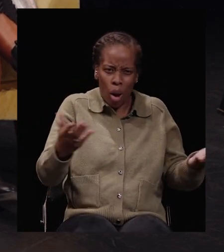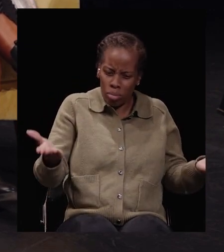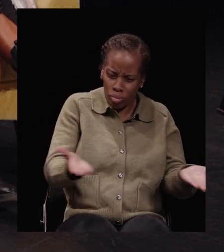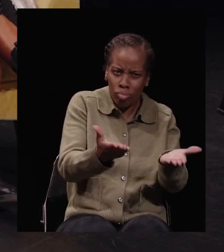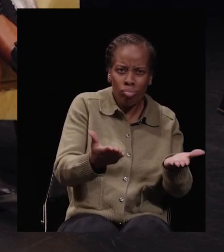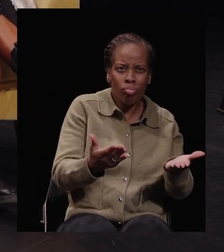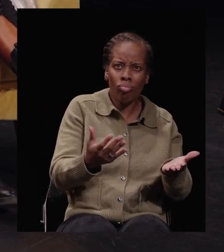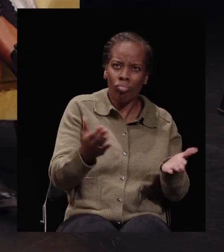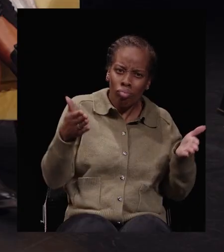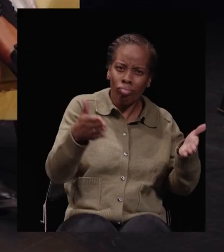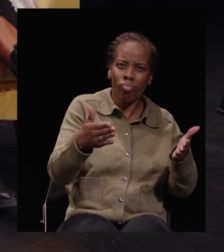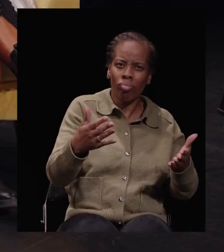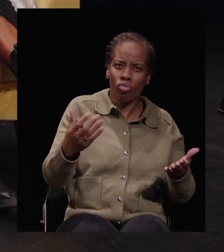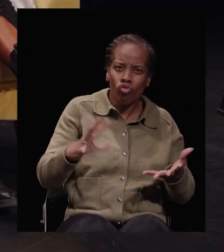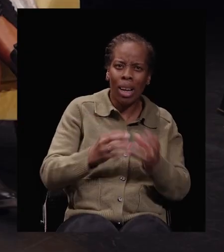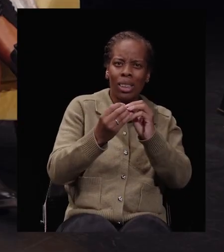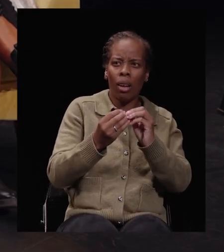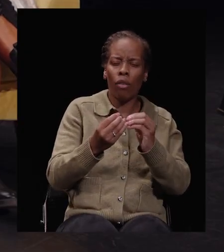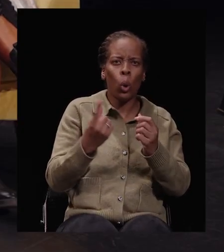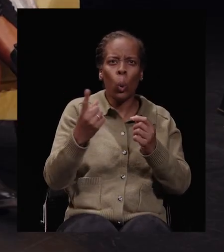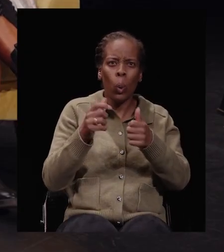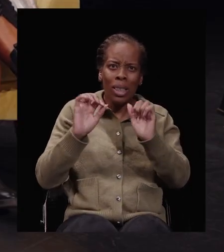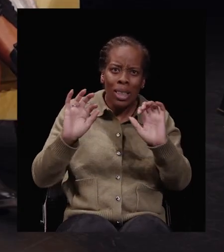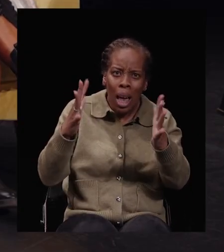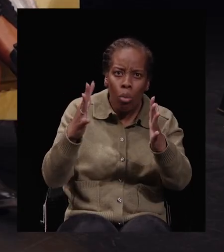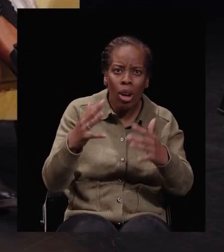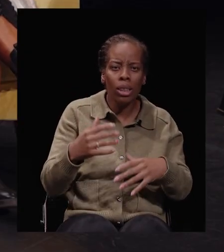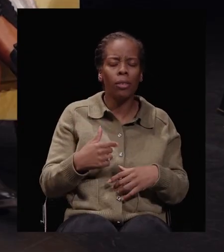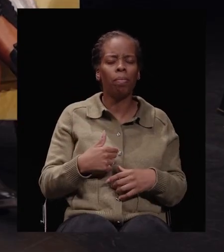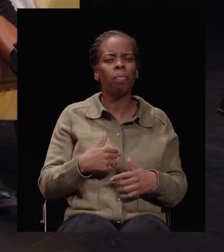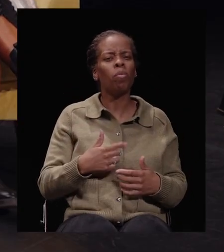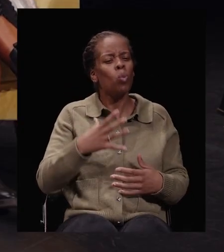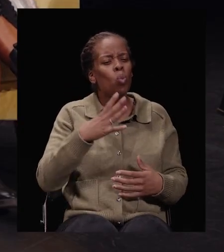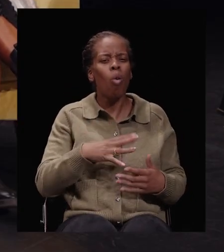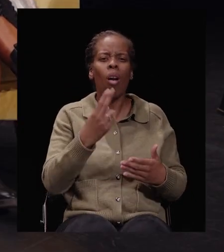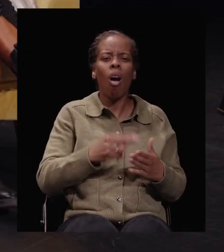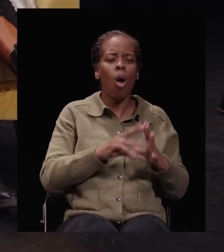And more importantly, how do we make the arts more porous, more daringly open and more real?